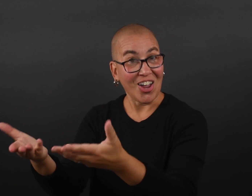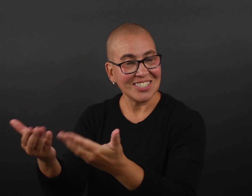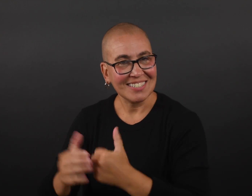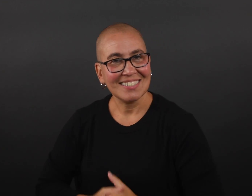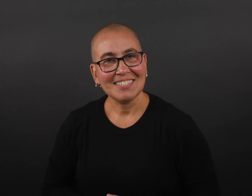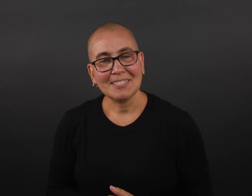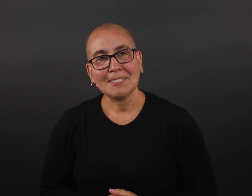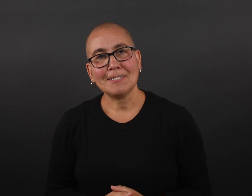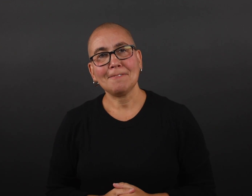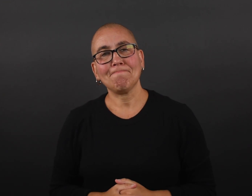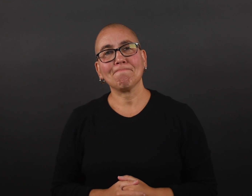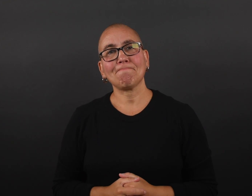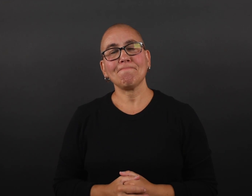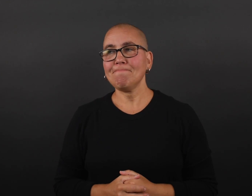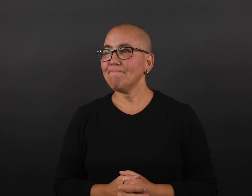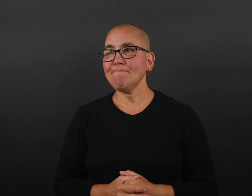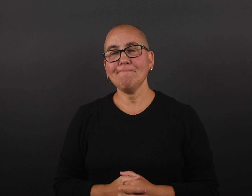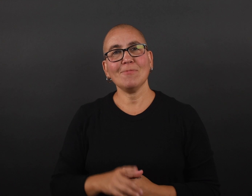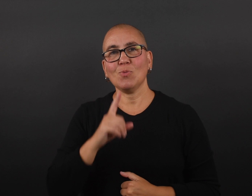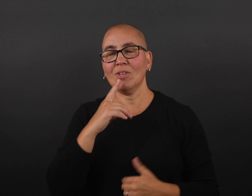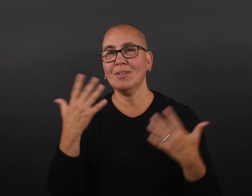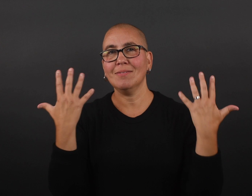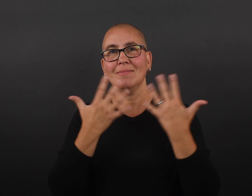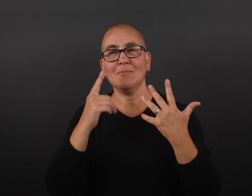real-time incentives to get their shot.